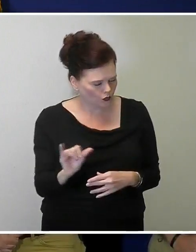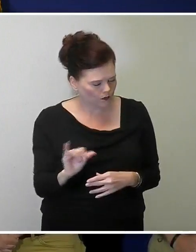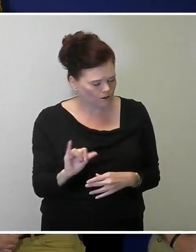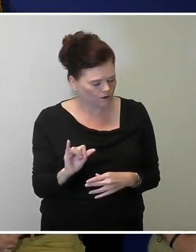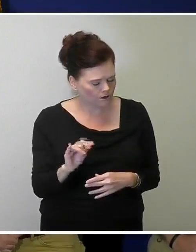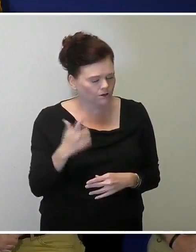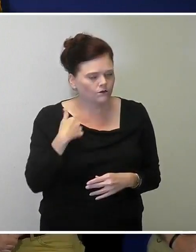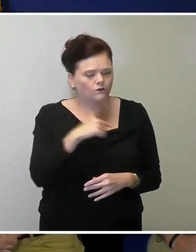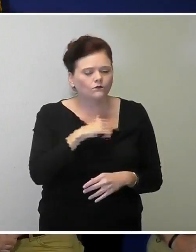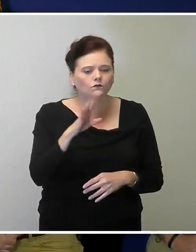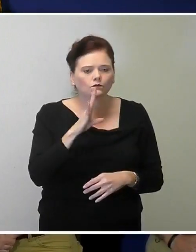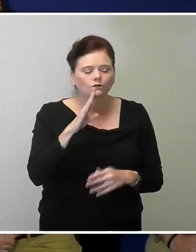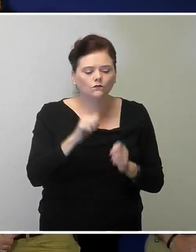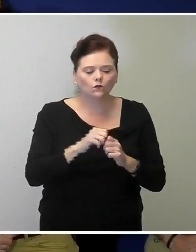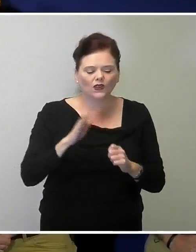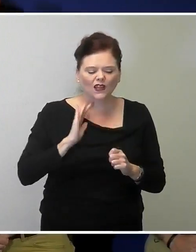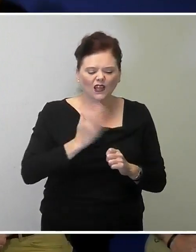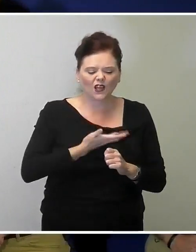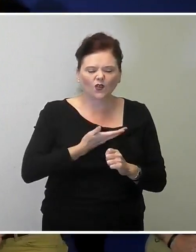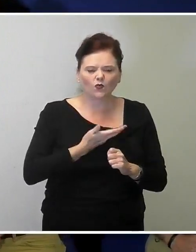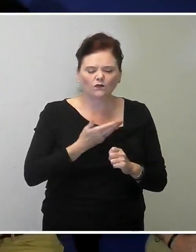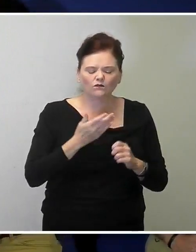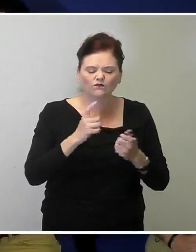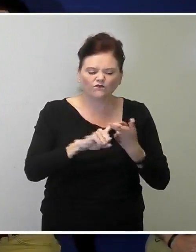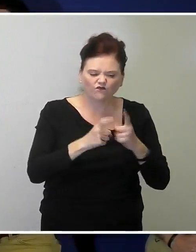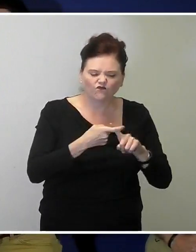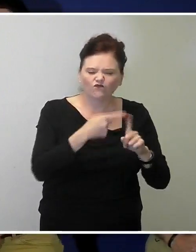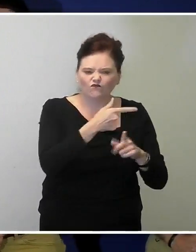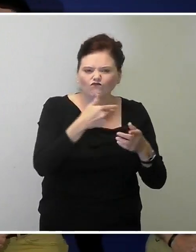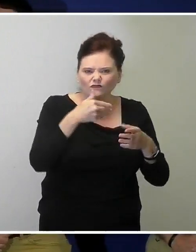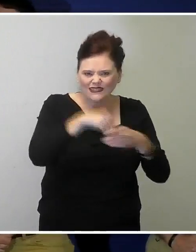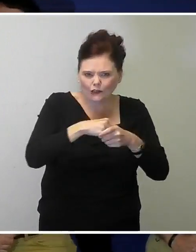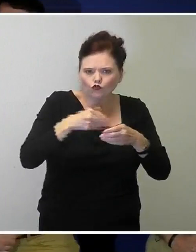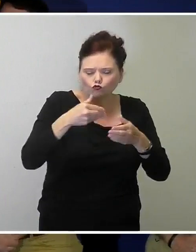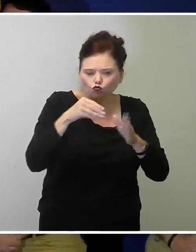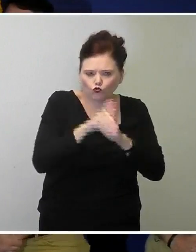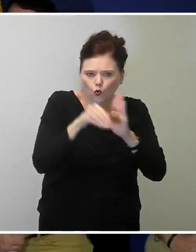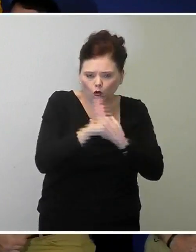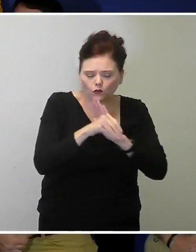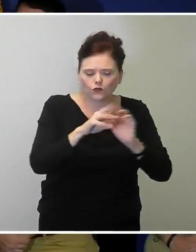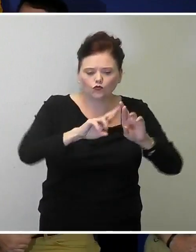THE STATE OF MISSISSIPPI THERE WELL.